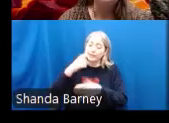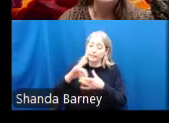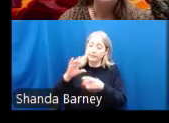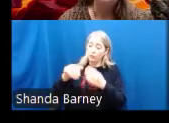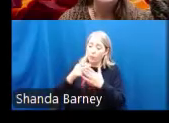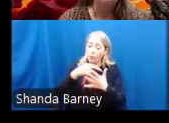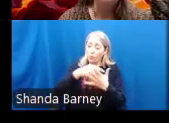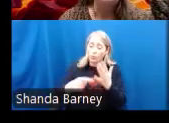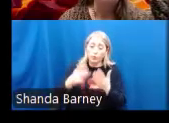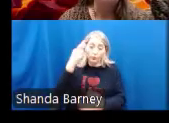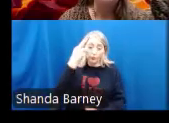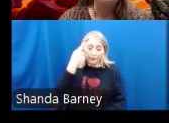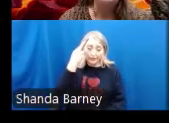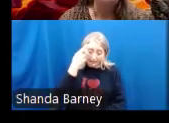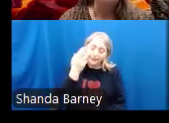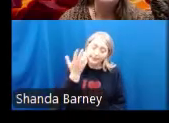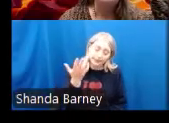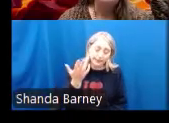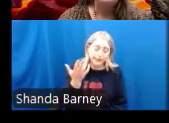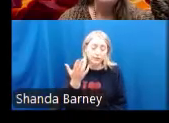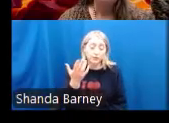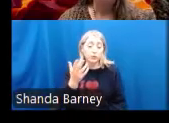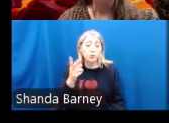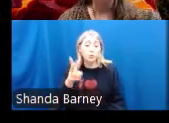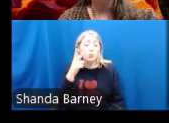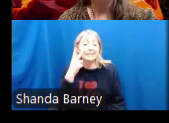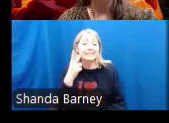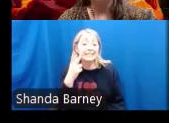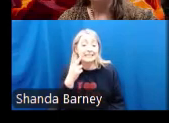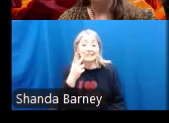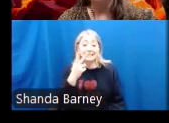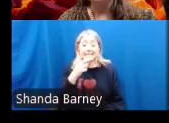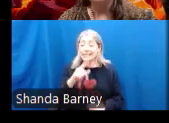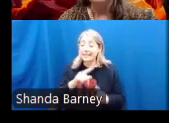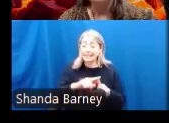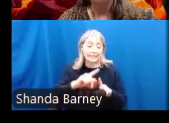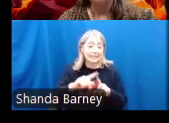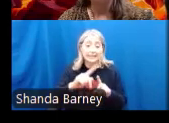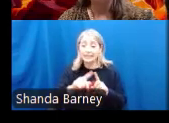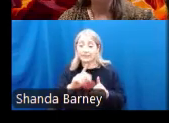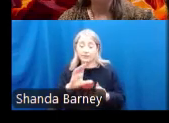see the traits better over time. As her ability to camouflage